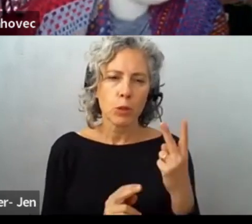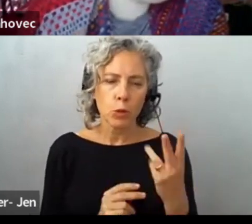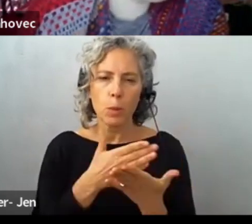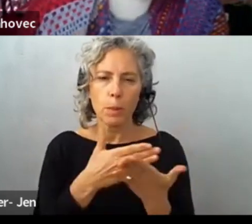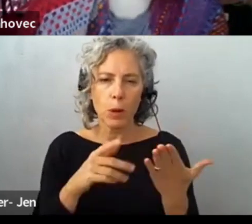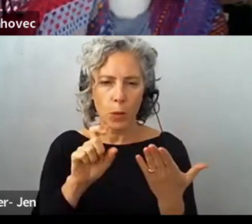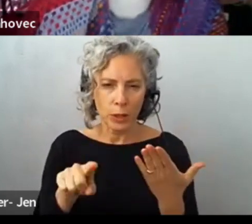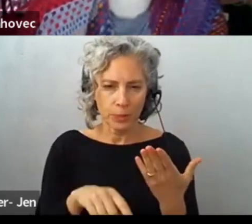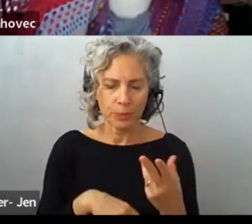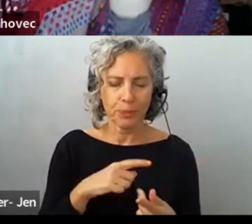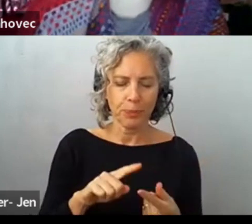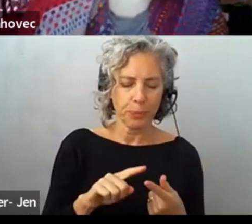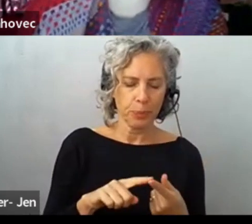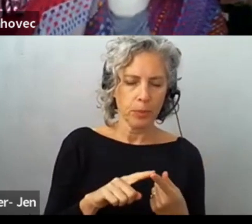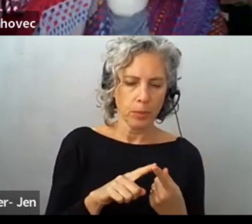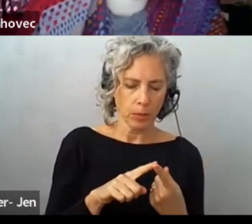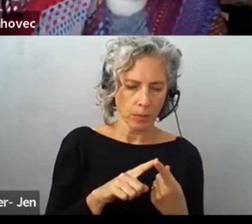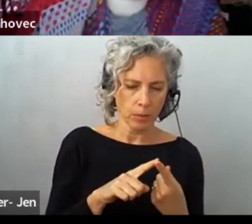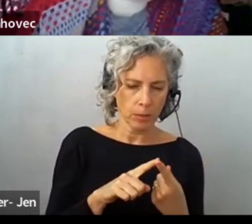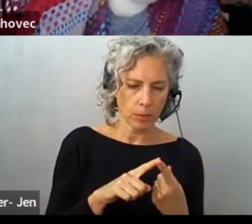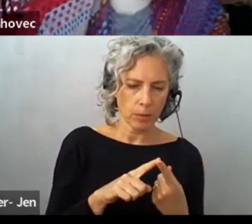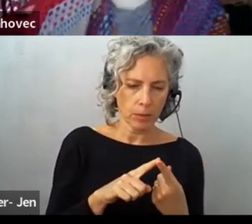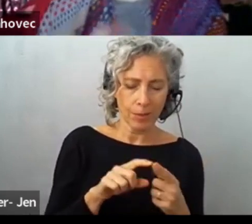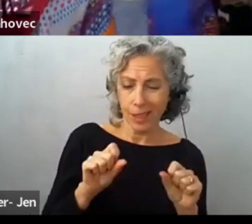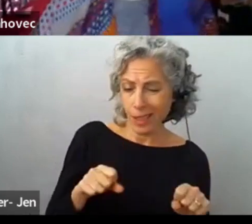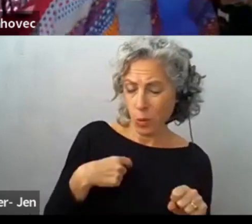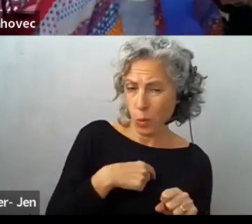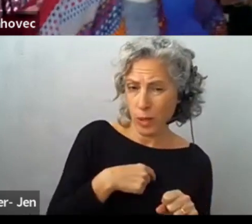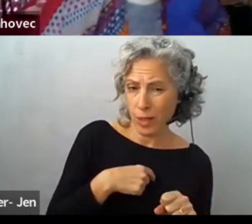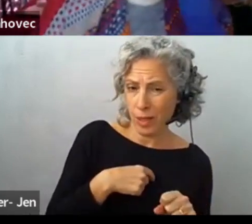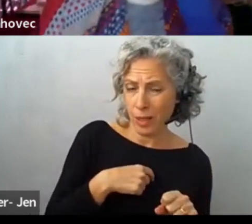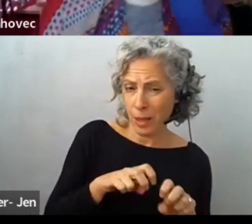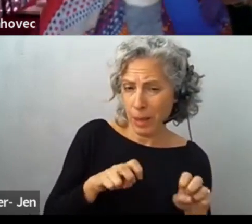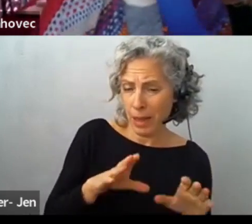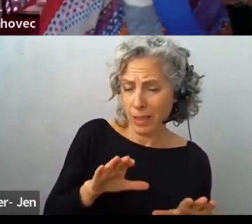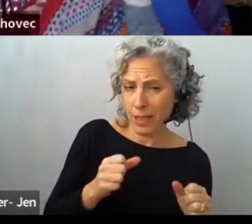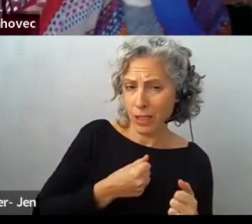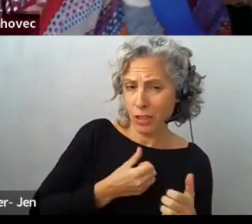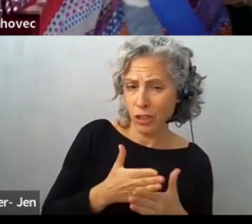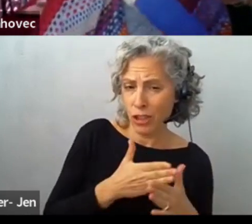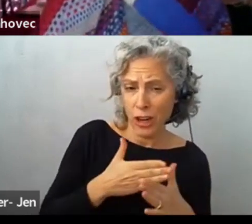first question is, could we share could the panelists share which state they're from to